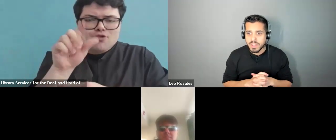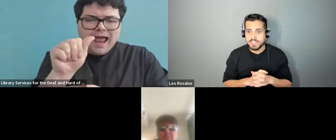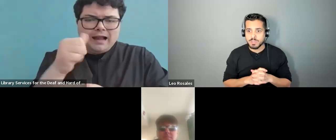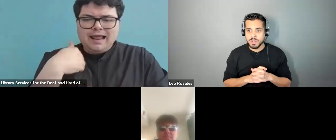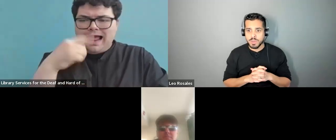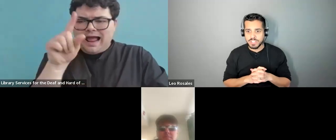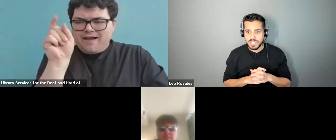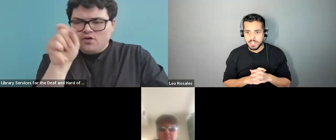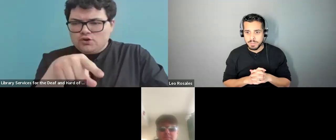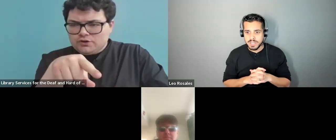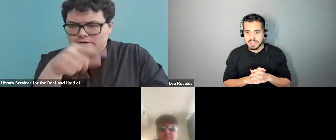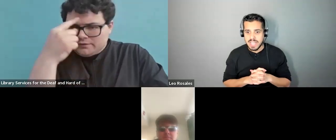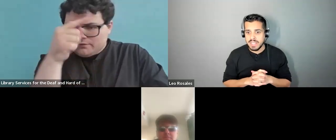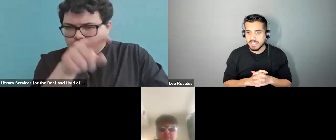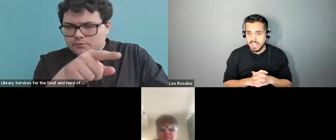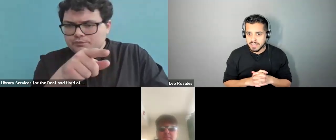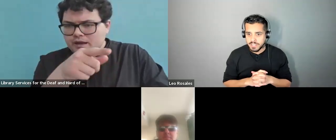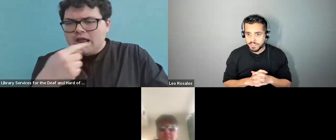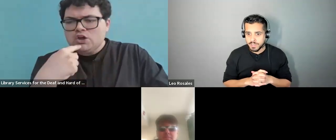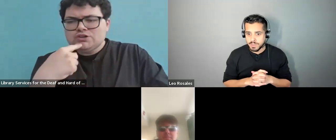Okay, there's one question here Brenda has here for you.